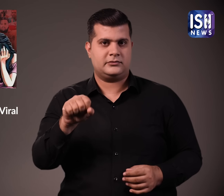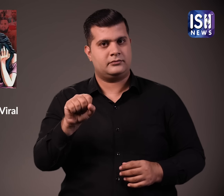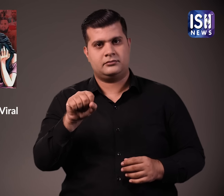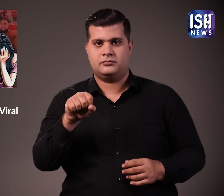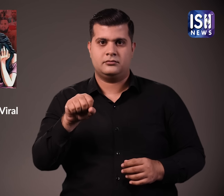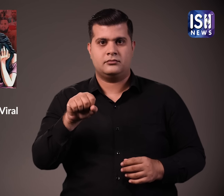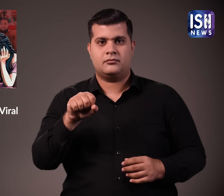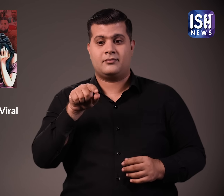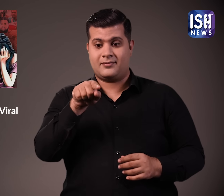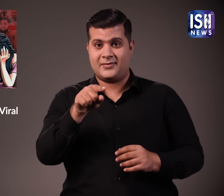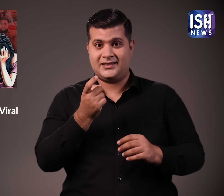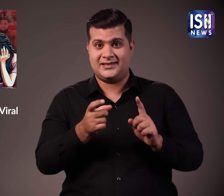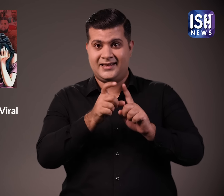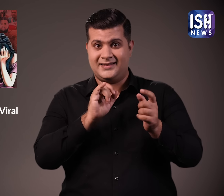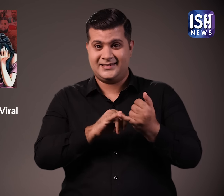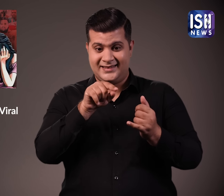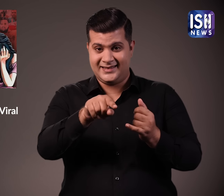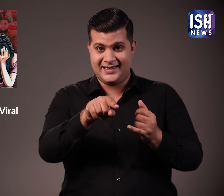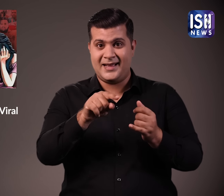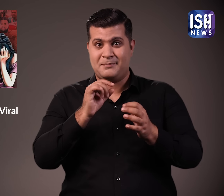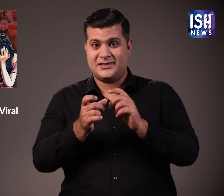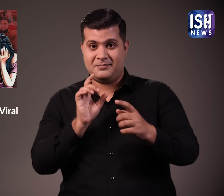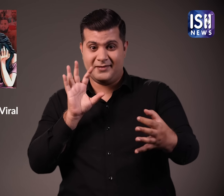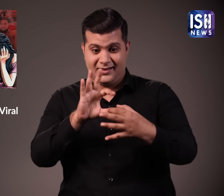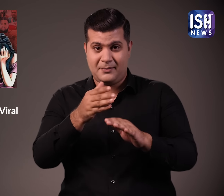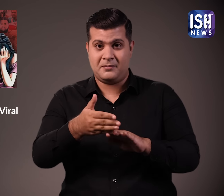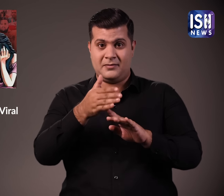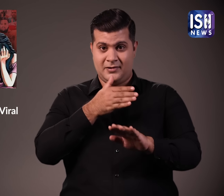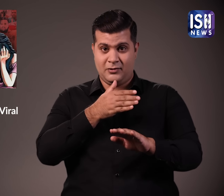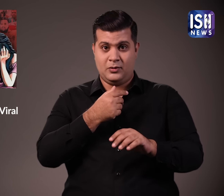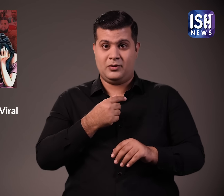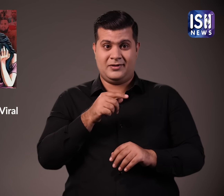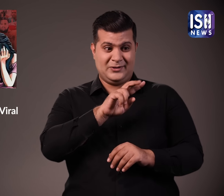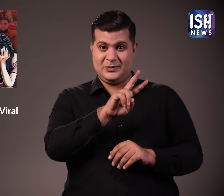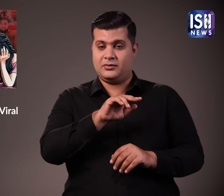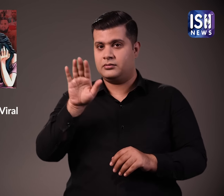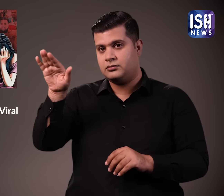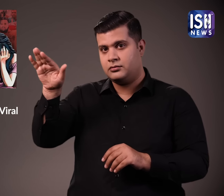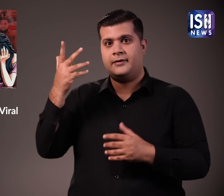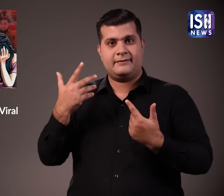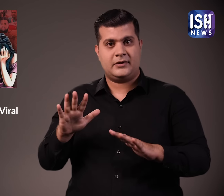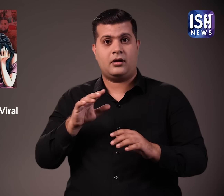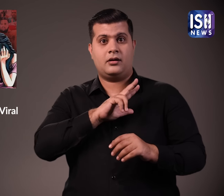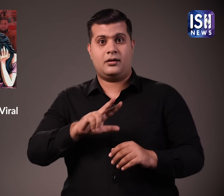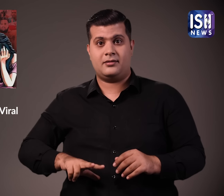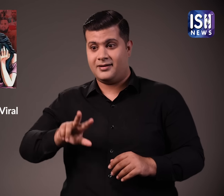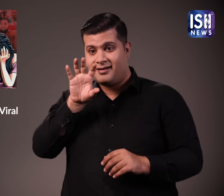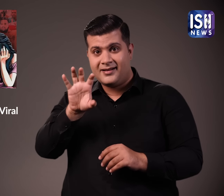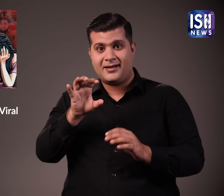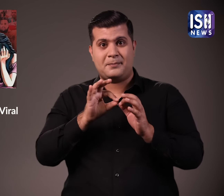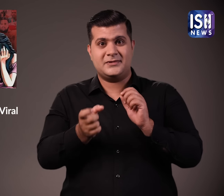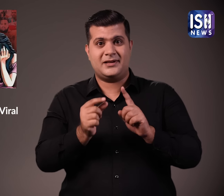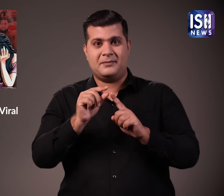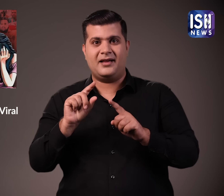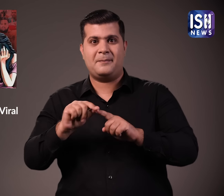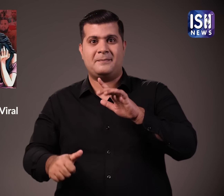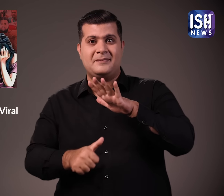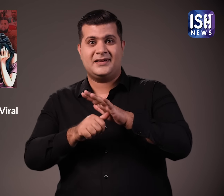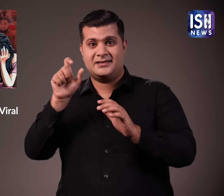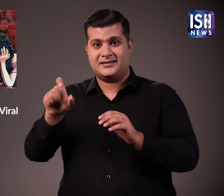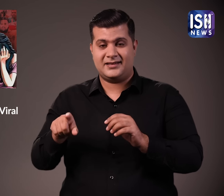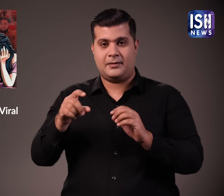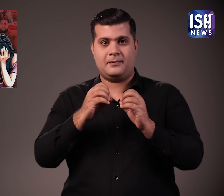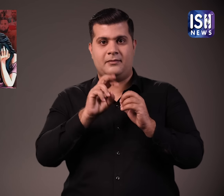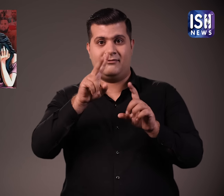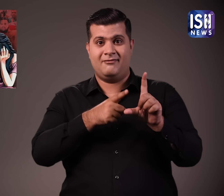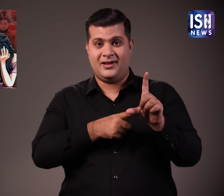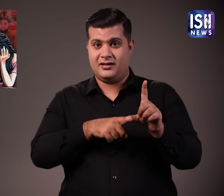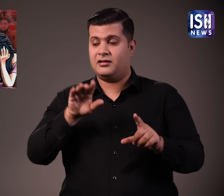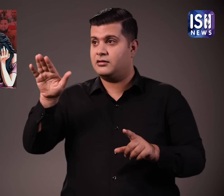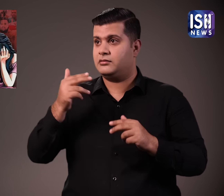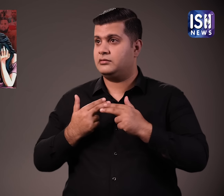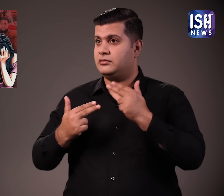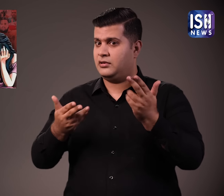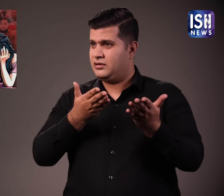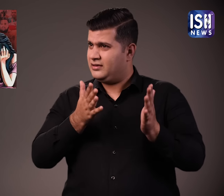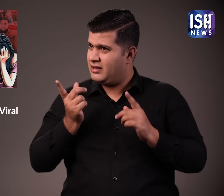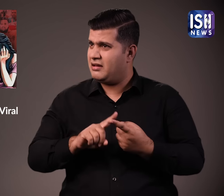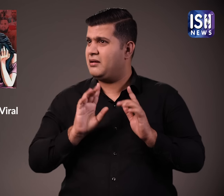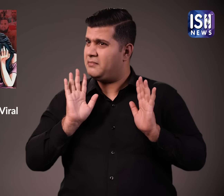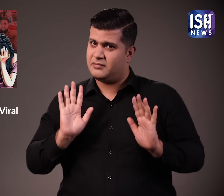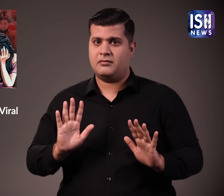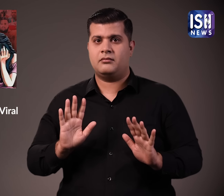before BJP - JD (S) alliance they had informed Karnataka BJP party President B Y Vijayendra about the videos.